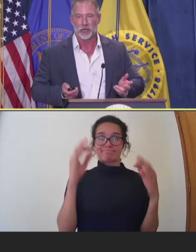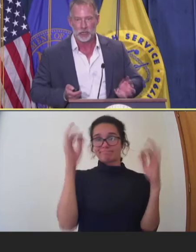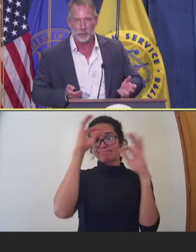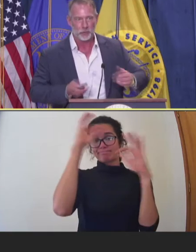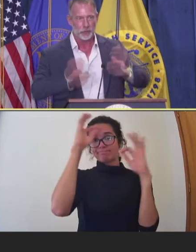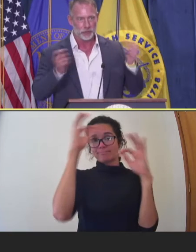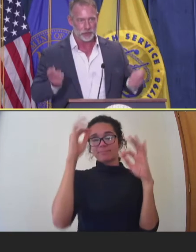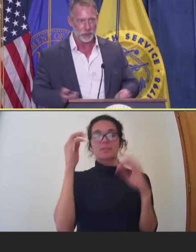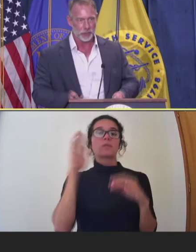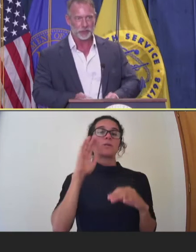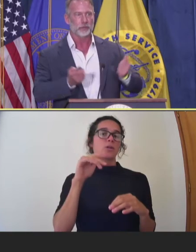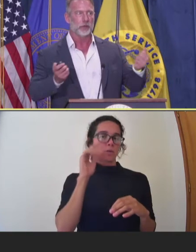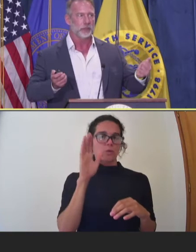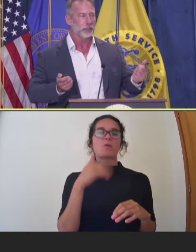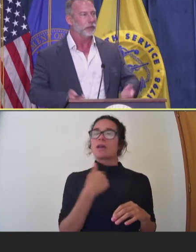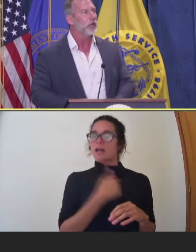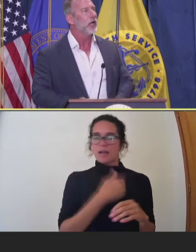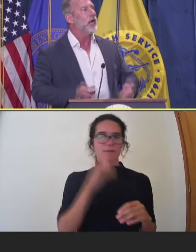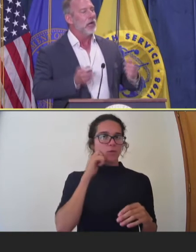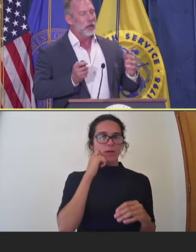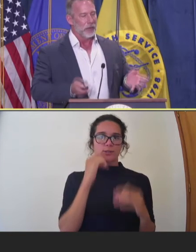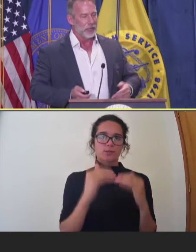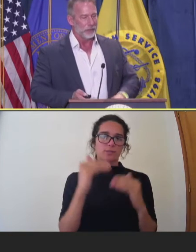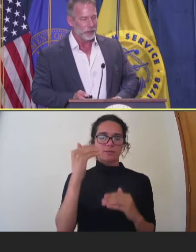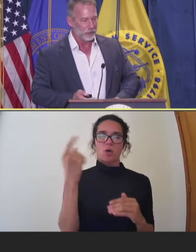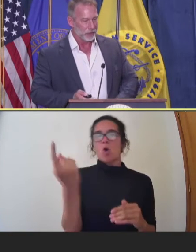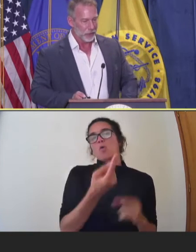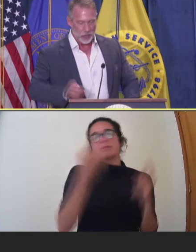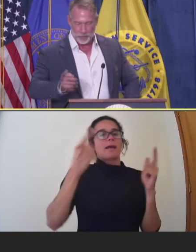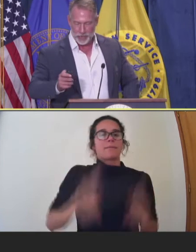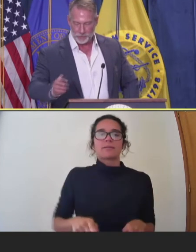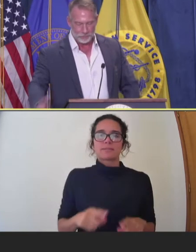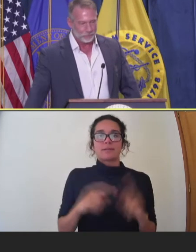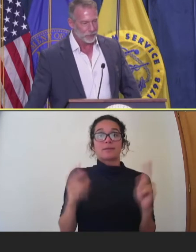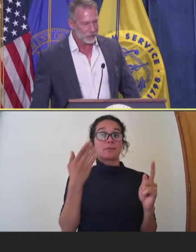end up with racial disparities because we always do, but we didn't really know how bad.